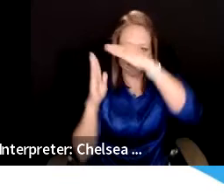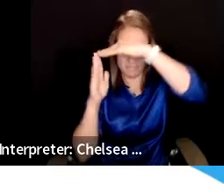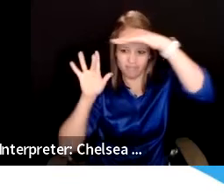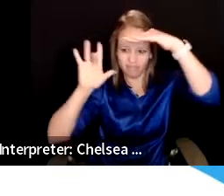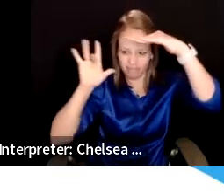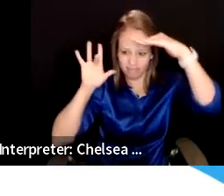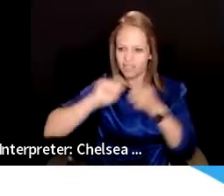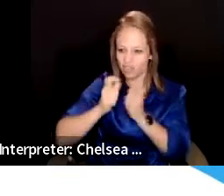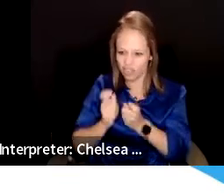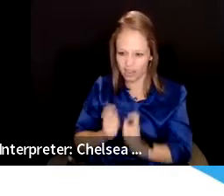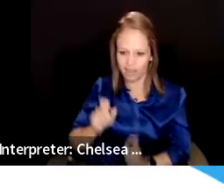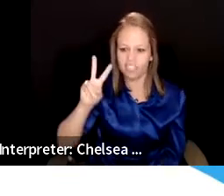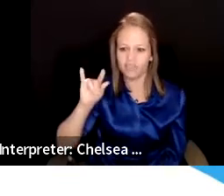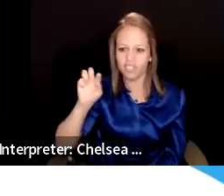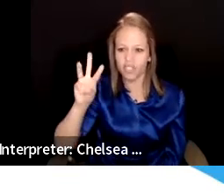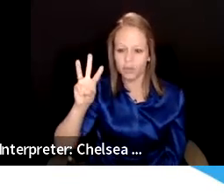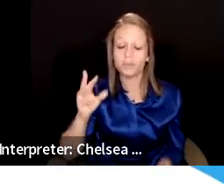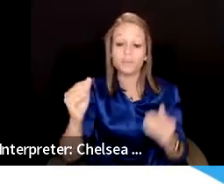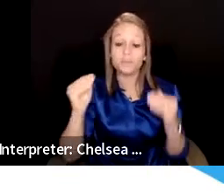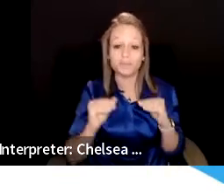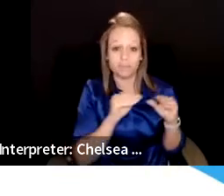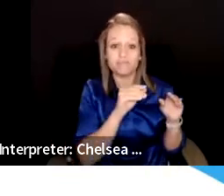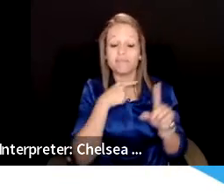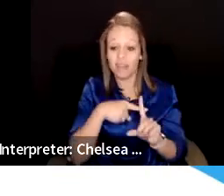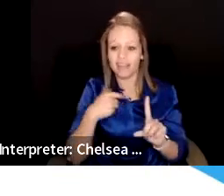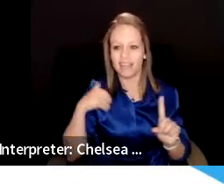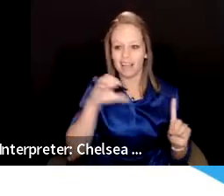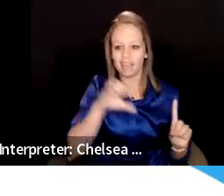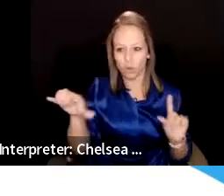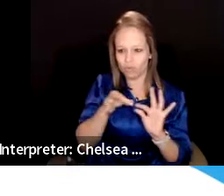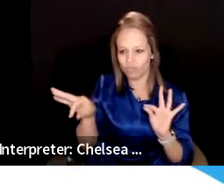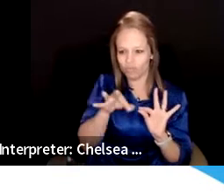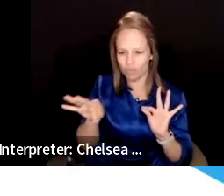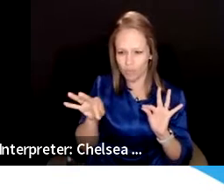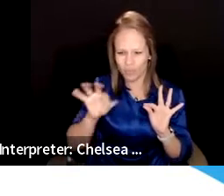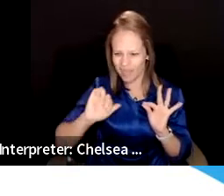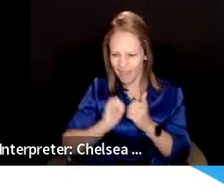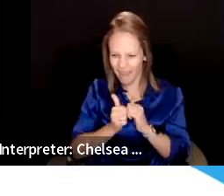is also available by selecting the closed caption buttons